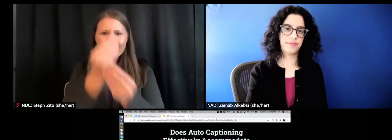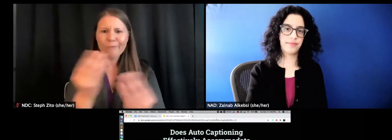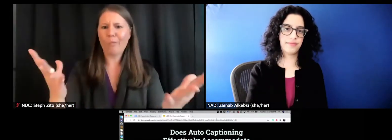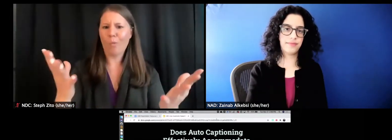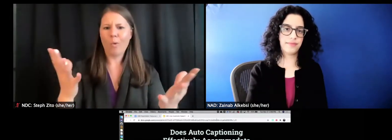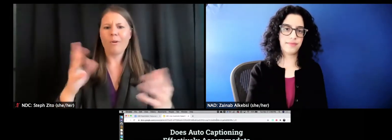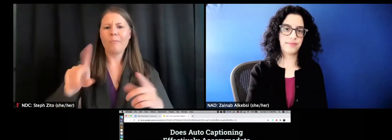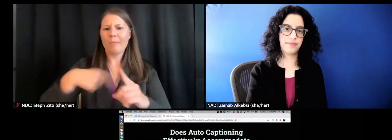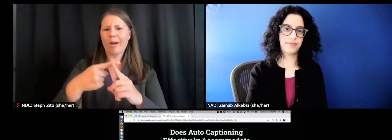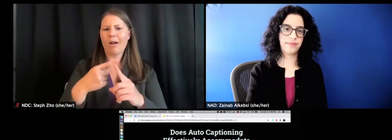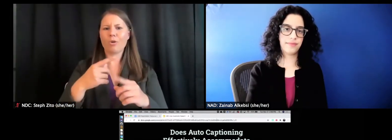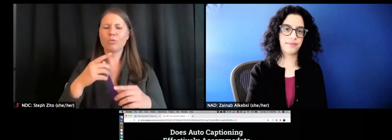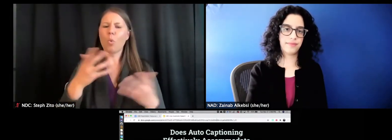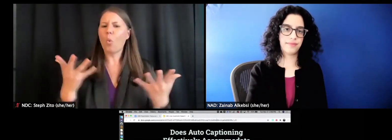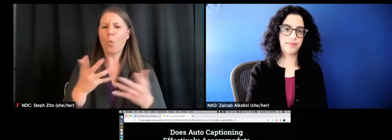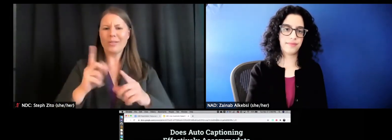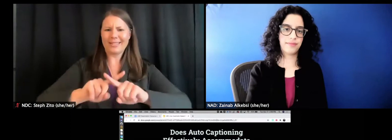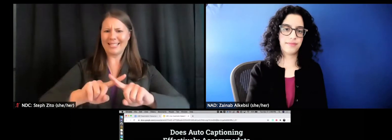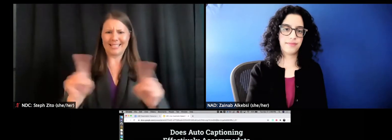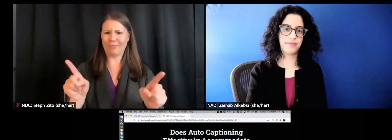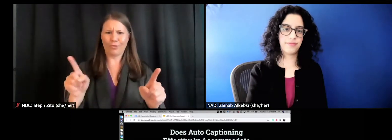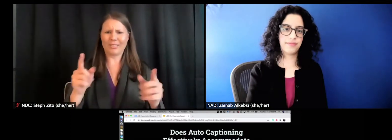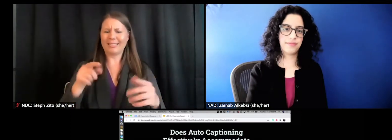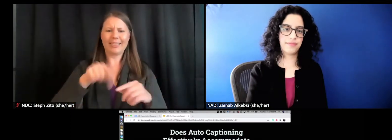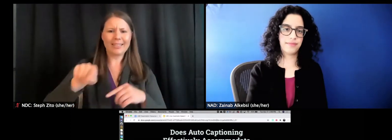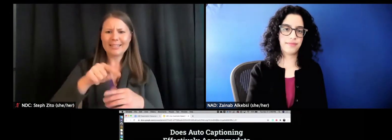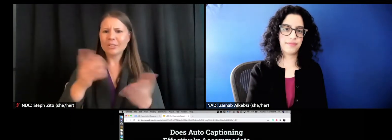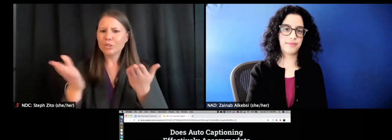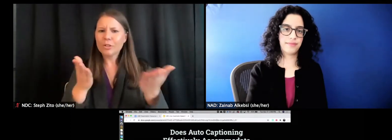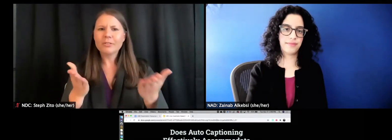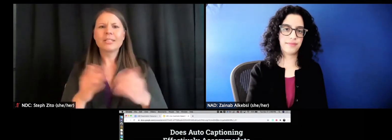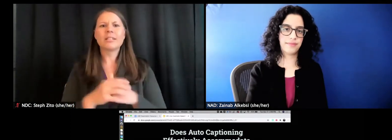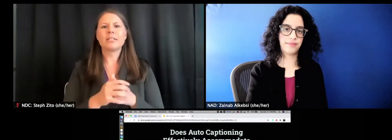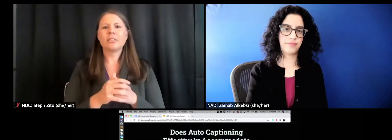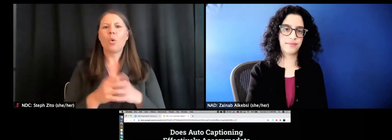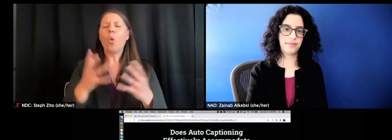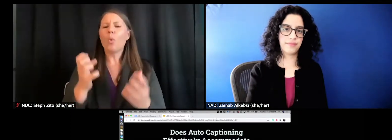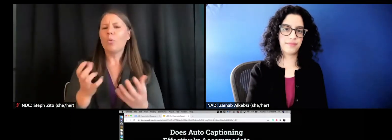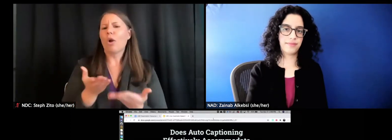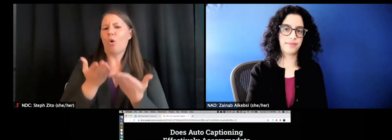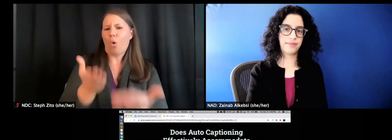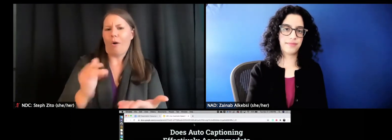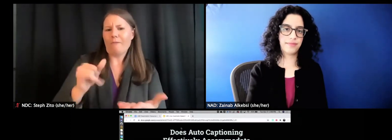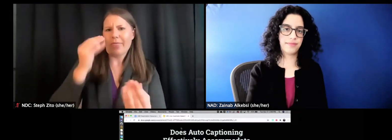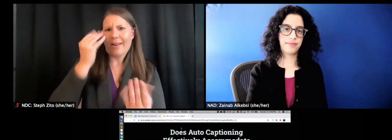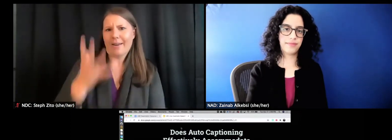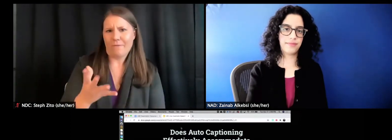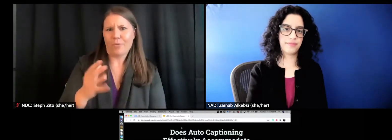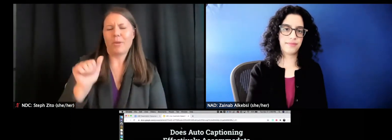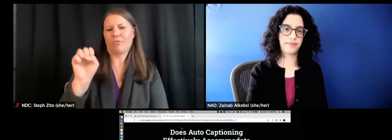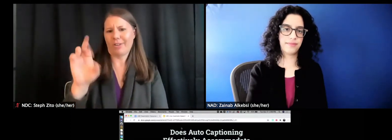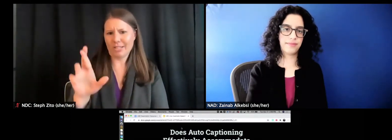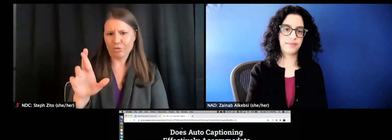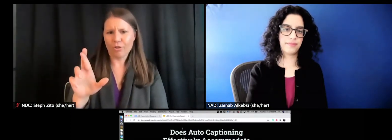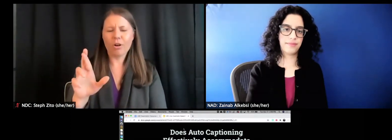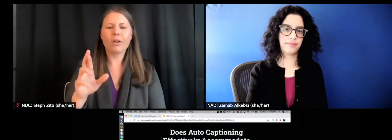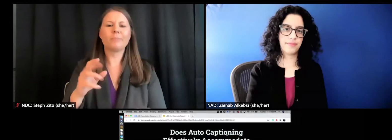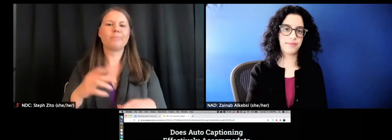in the field regarding using automatic speech recognition in educational settings